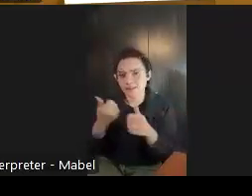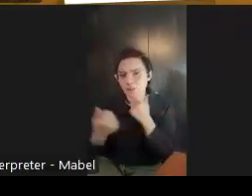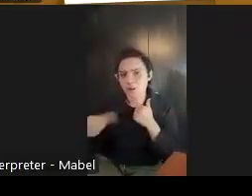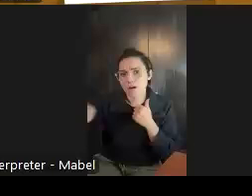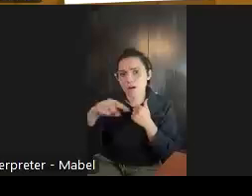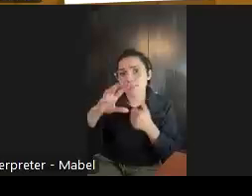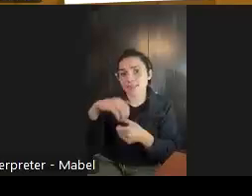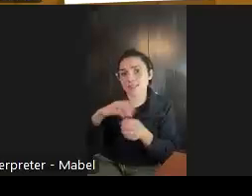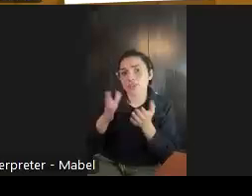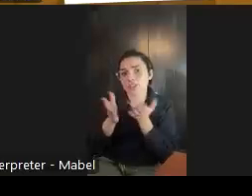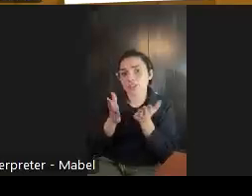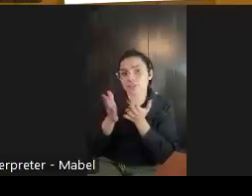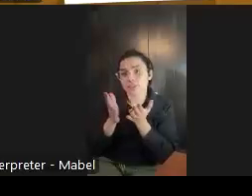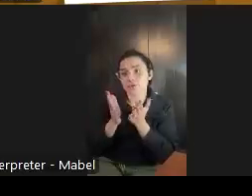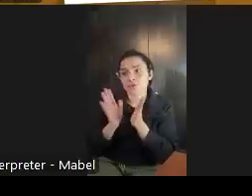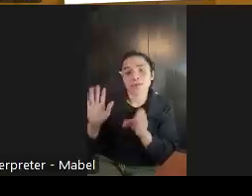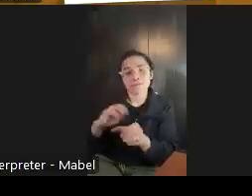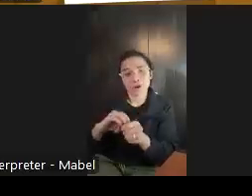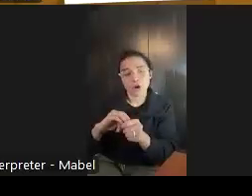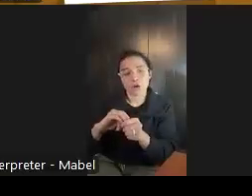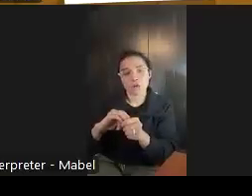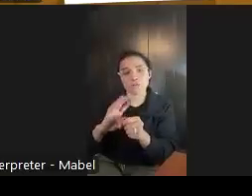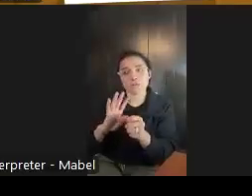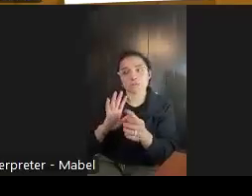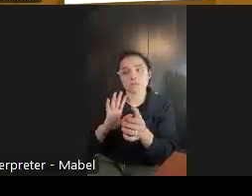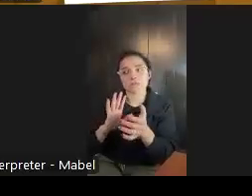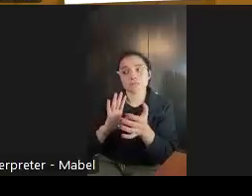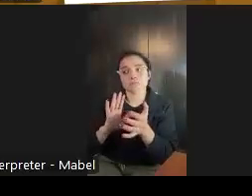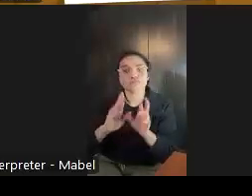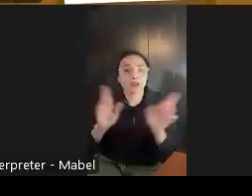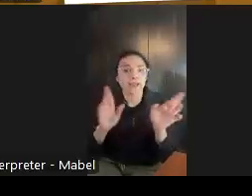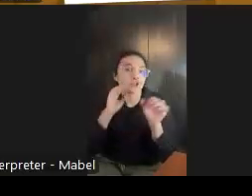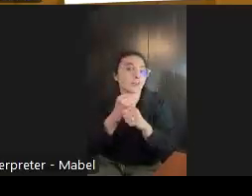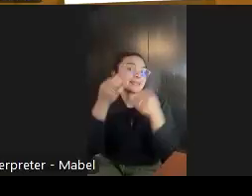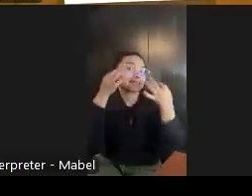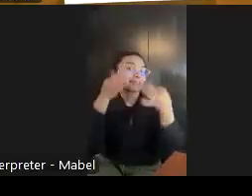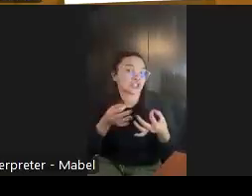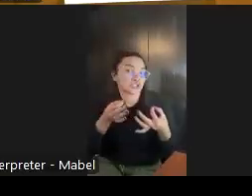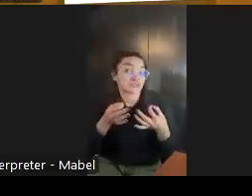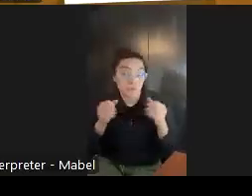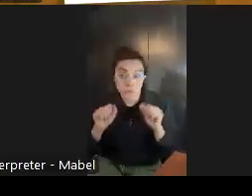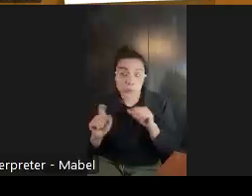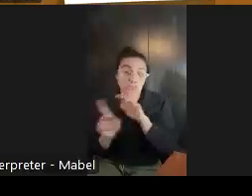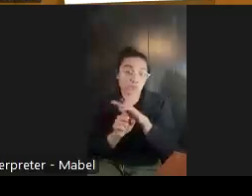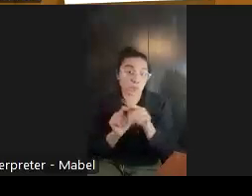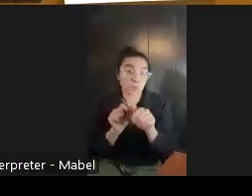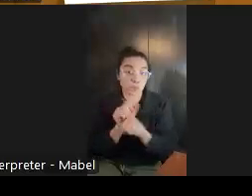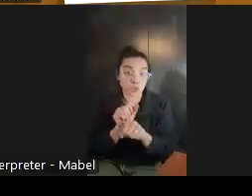the team that makes decisions and who are calm and be able to manage crisis and and for families to